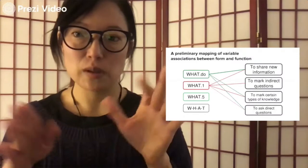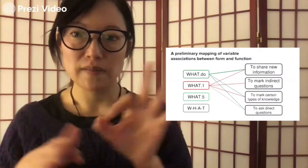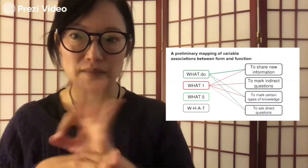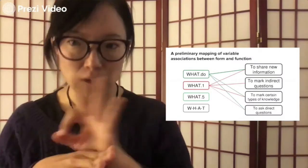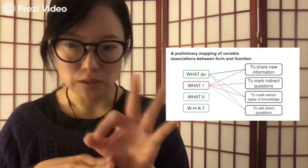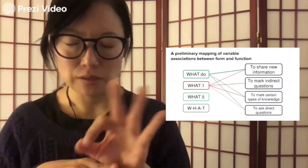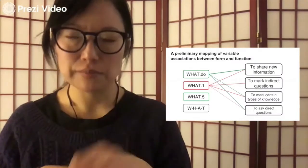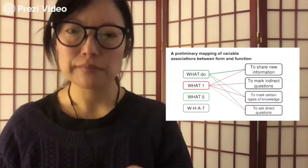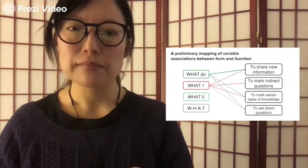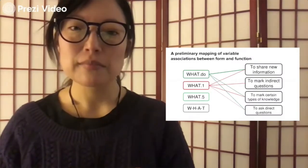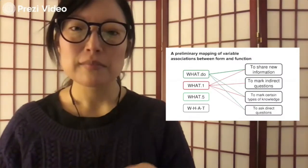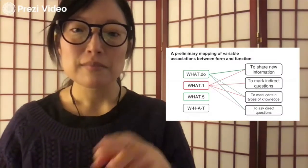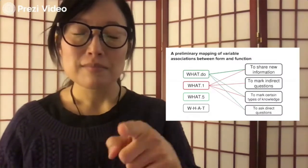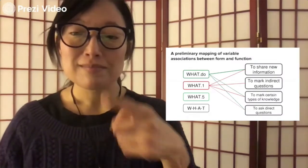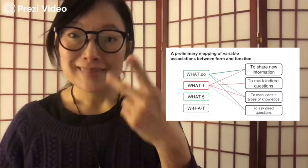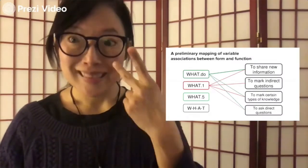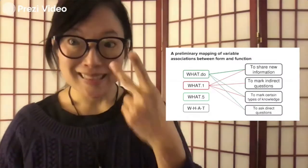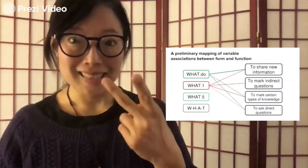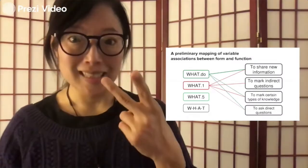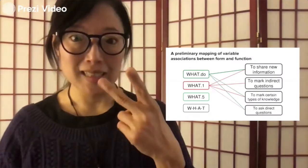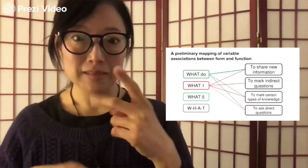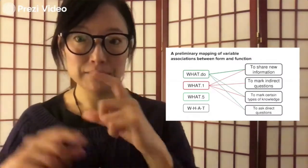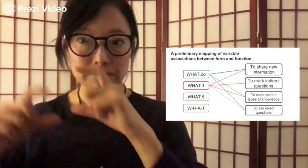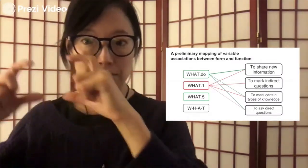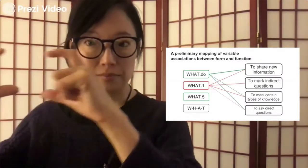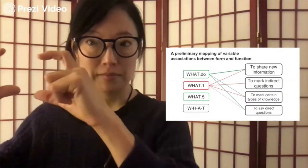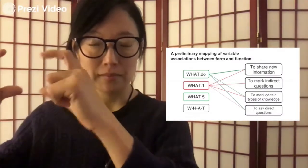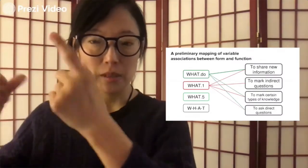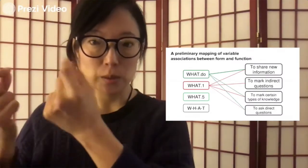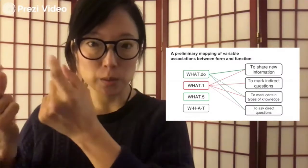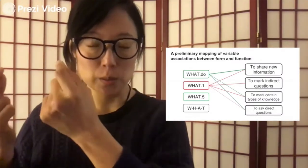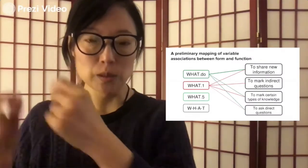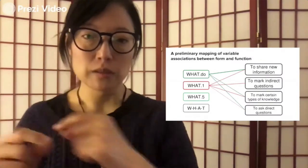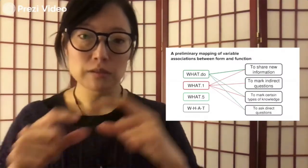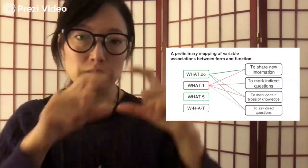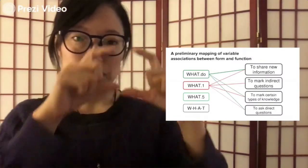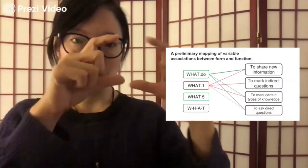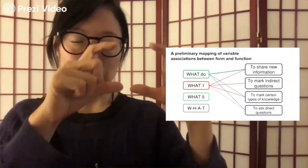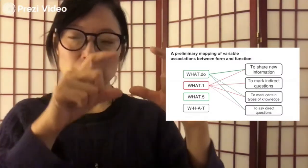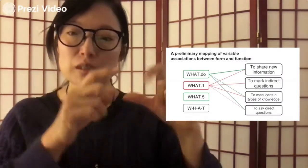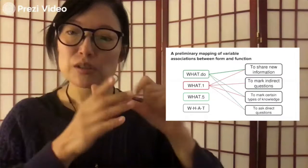there are several functions. Note the box for the WHAT.do and